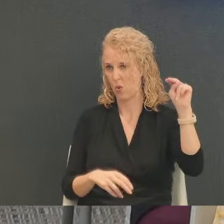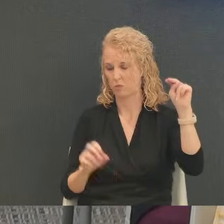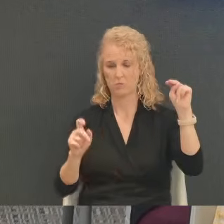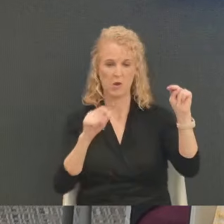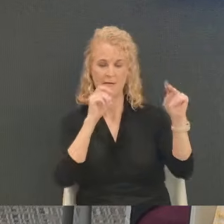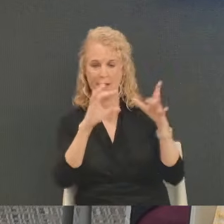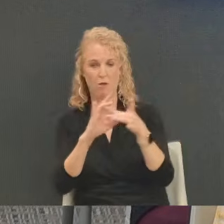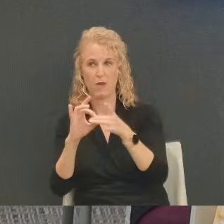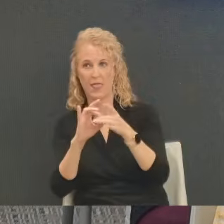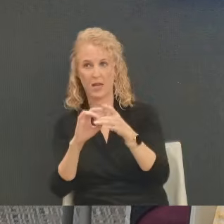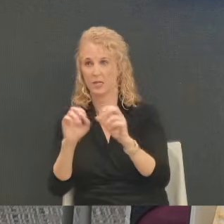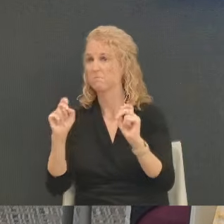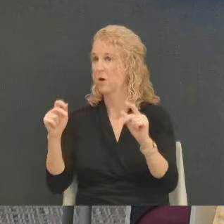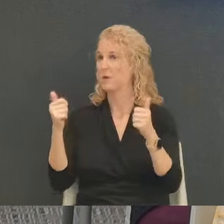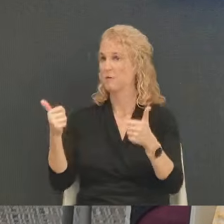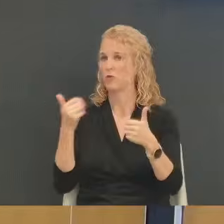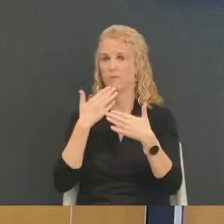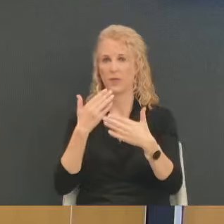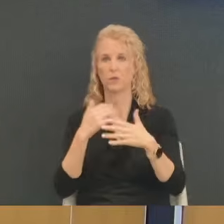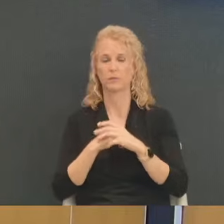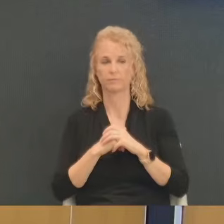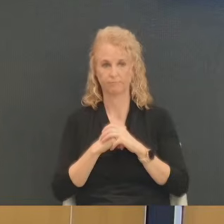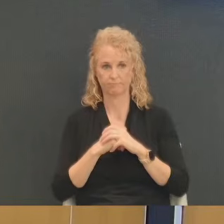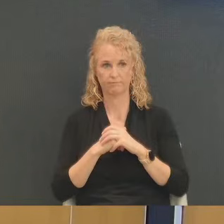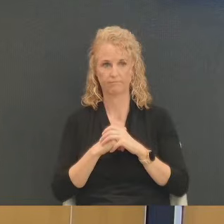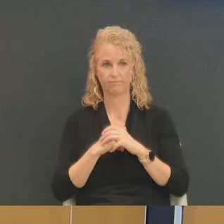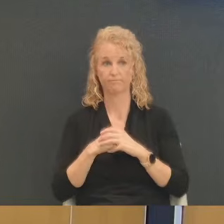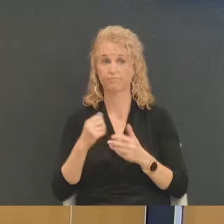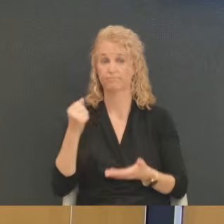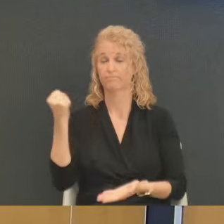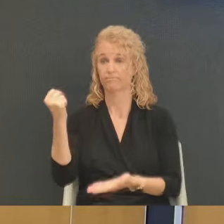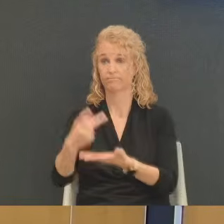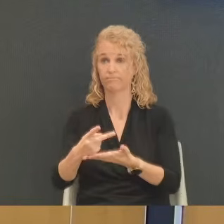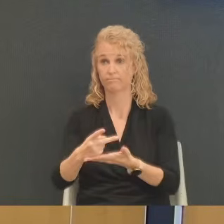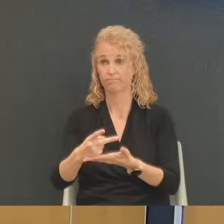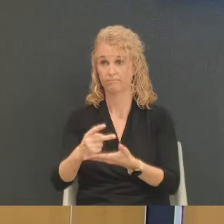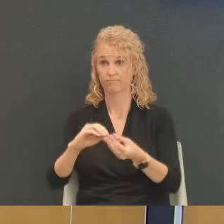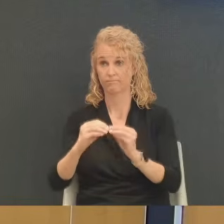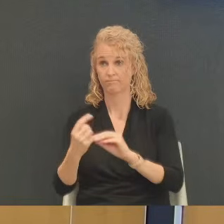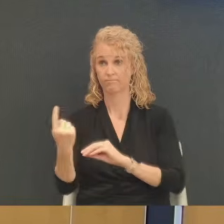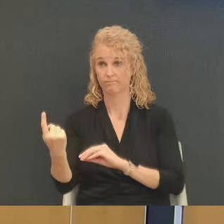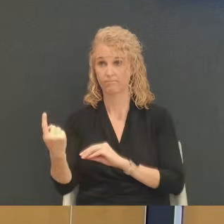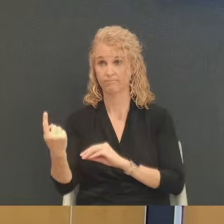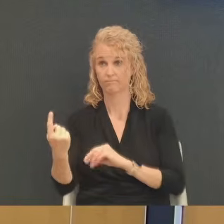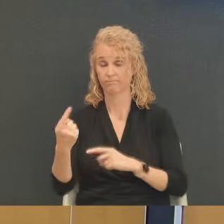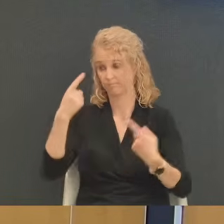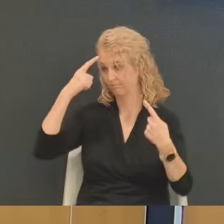there is. Thank you. Thank you. I'd like to make a motion to adopt item one. Second. Commissioner